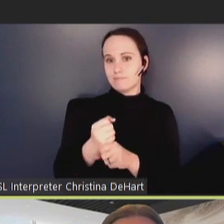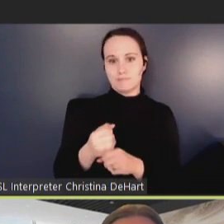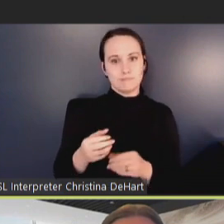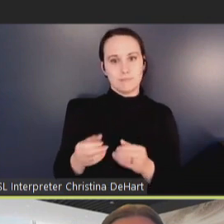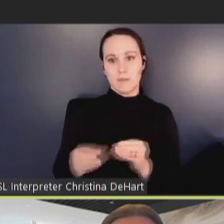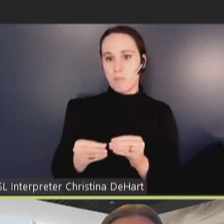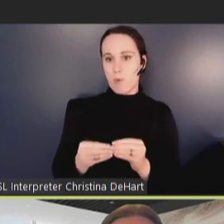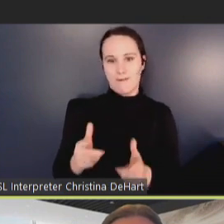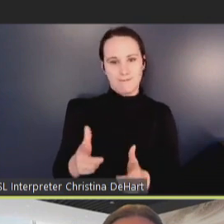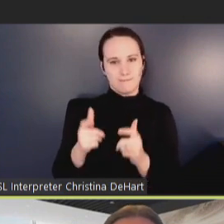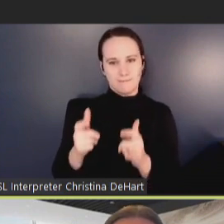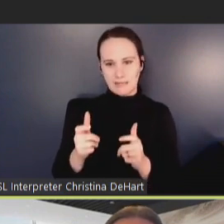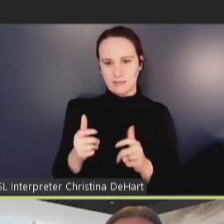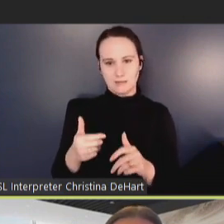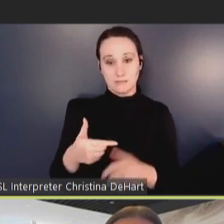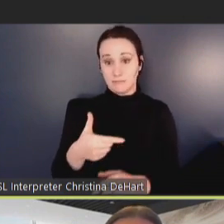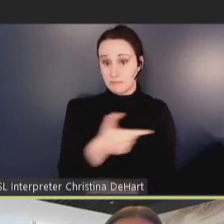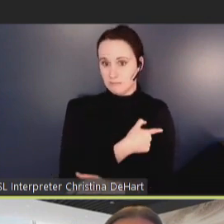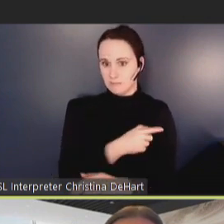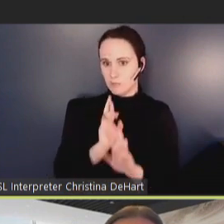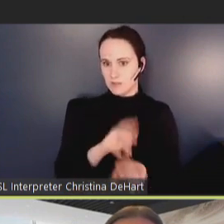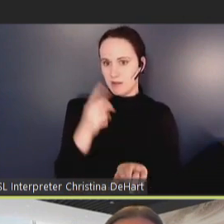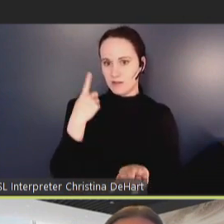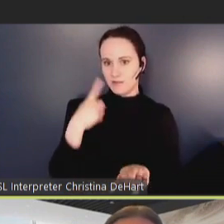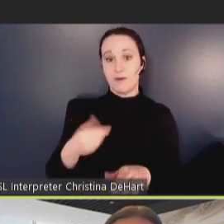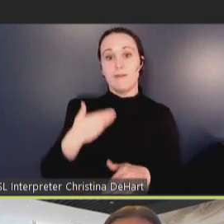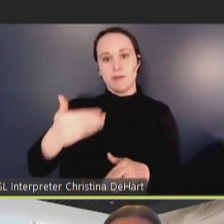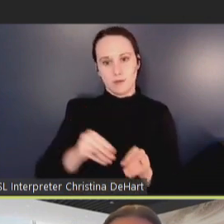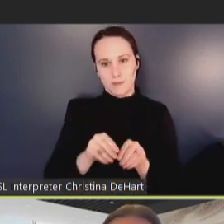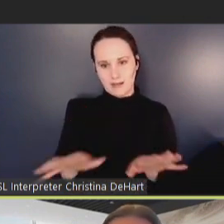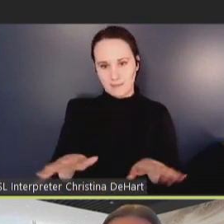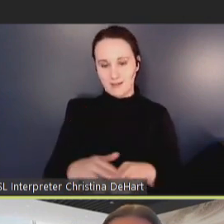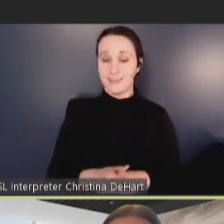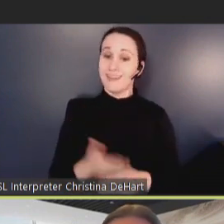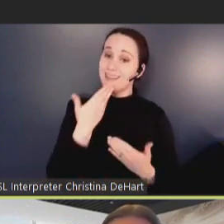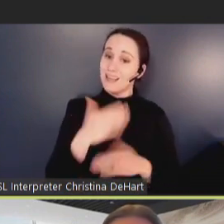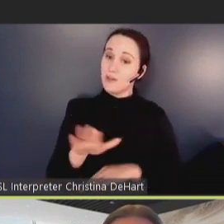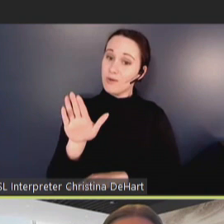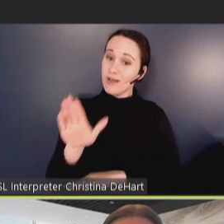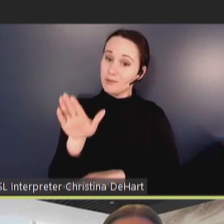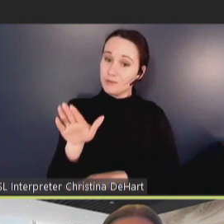response. Thank you for your time this afternoon, and that concludes my update.